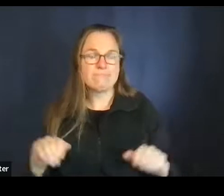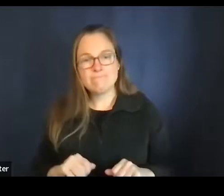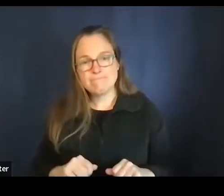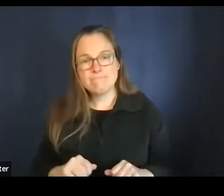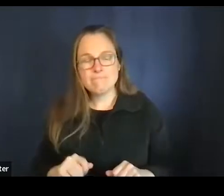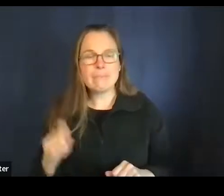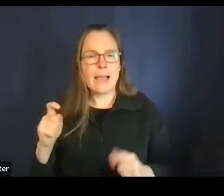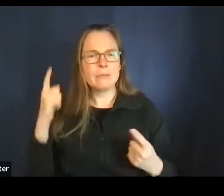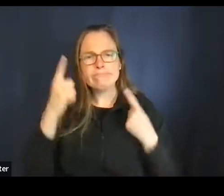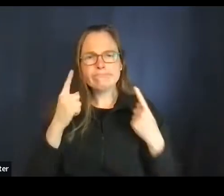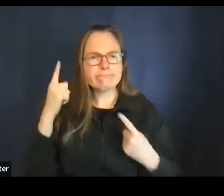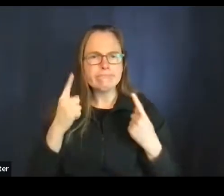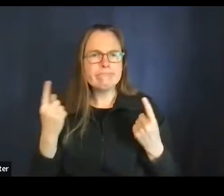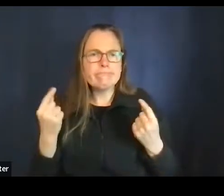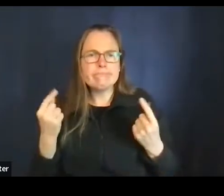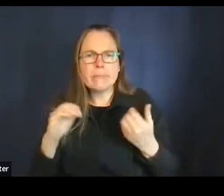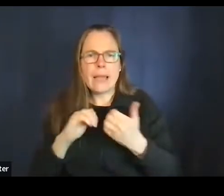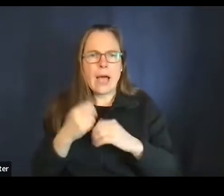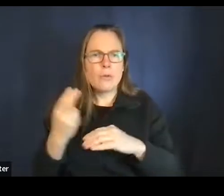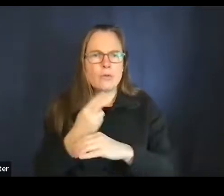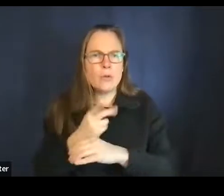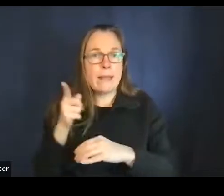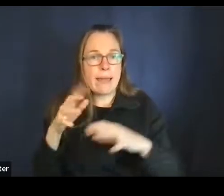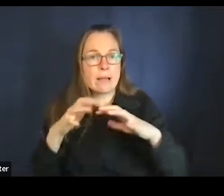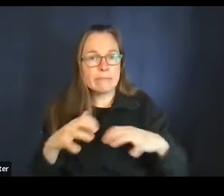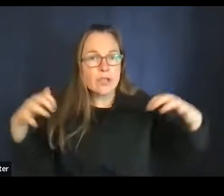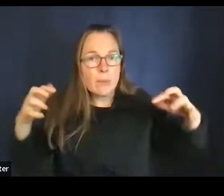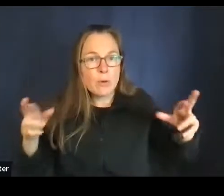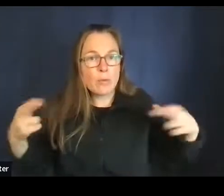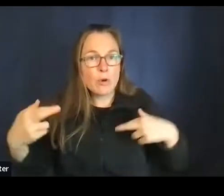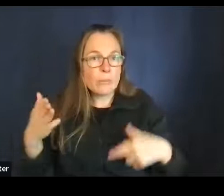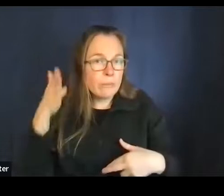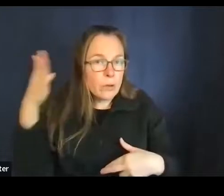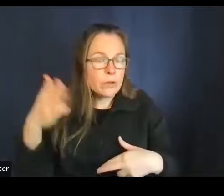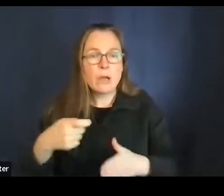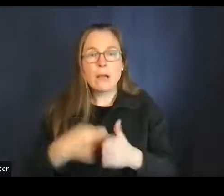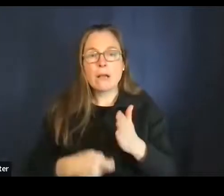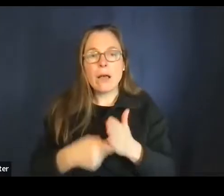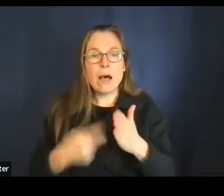how will we utilize that chamber in the future? What will the costs of any kind of renovations be?